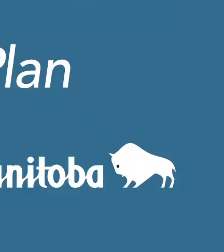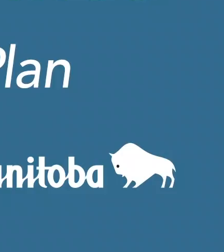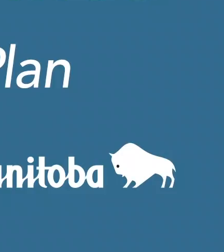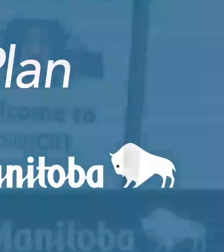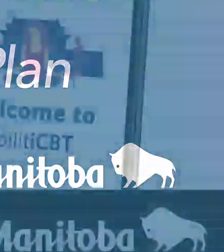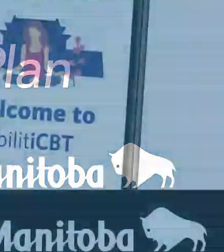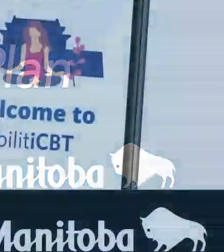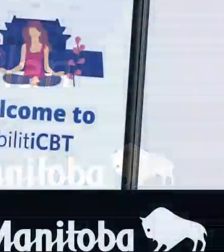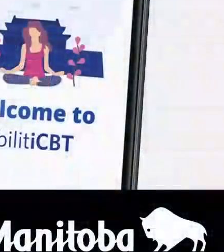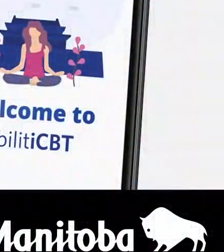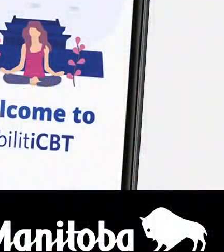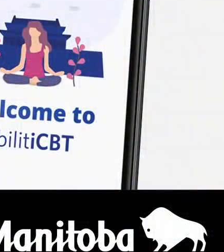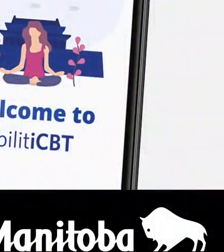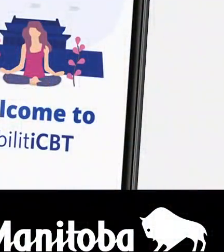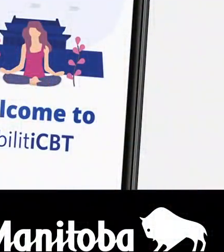you